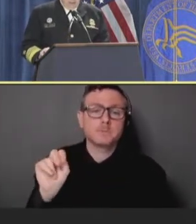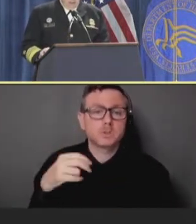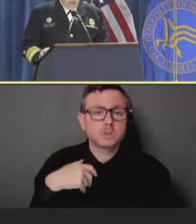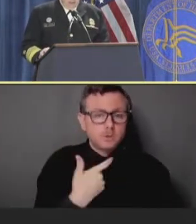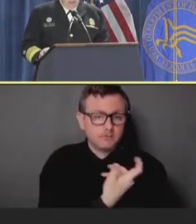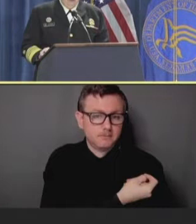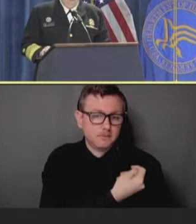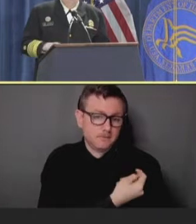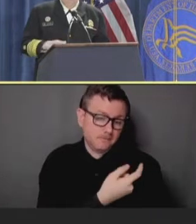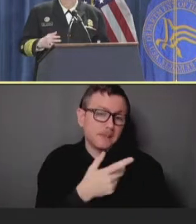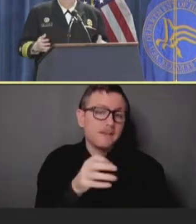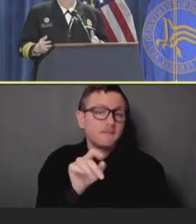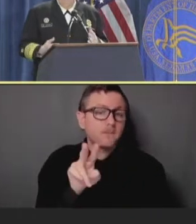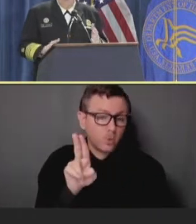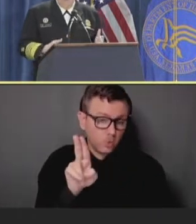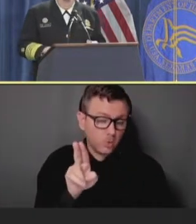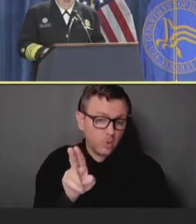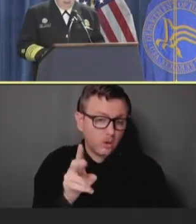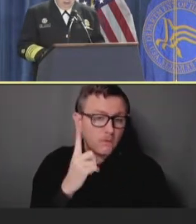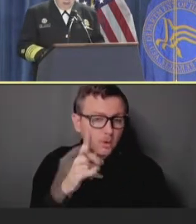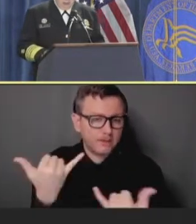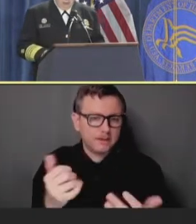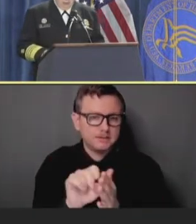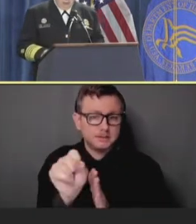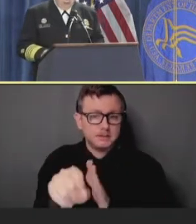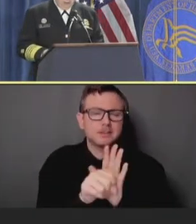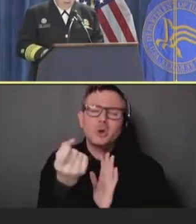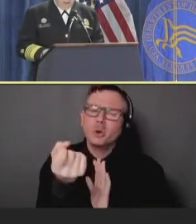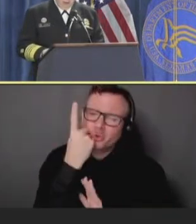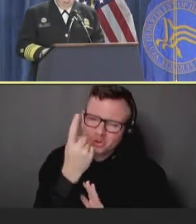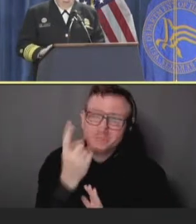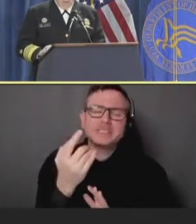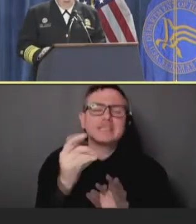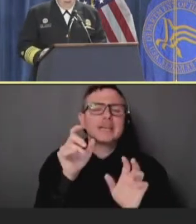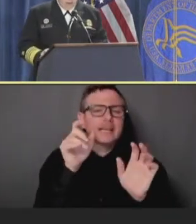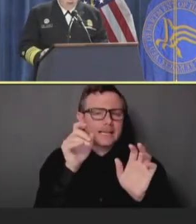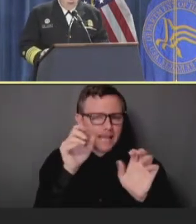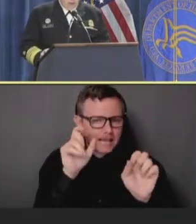Now these projections may change as the season progresses, but we will continue to support